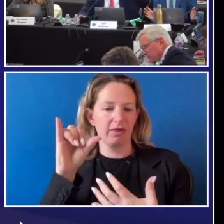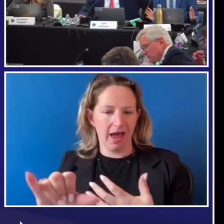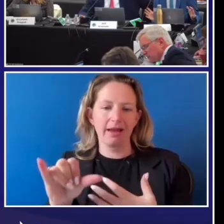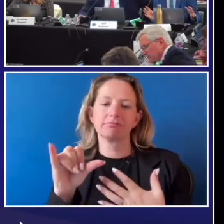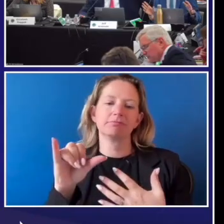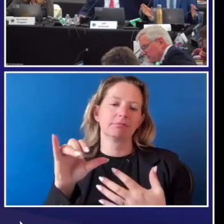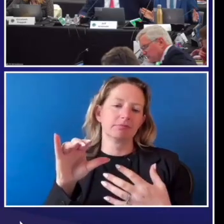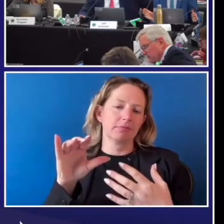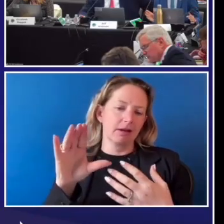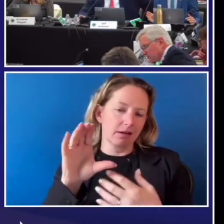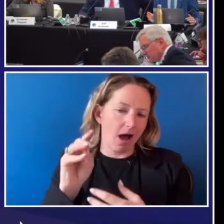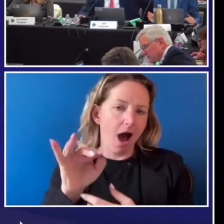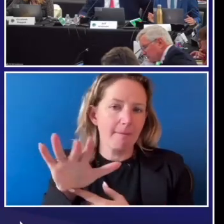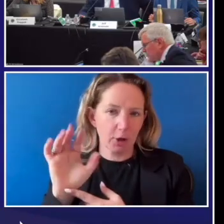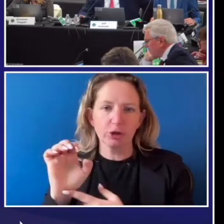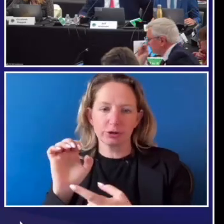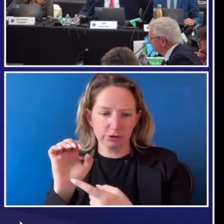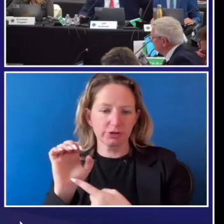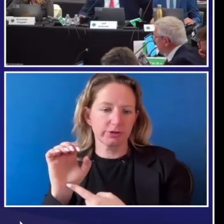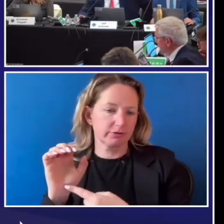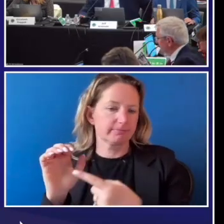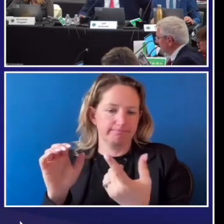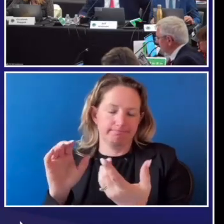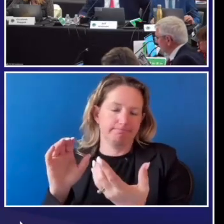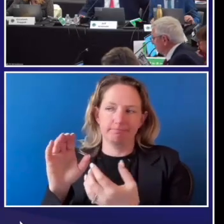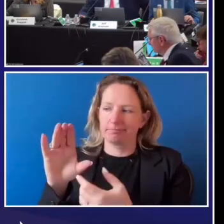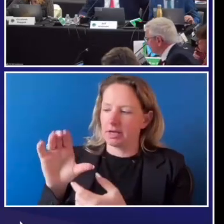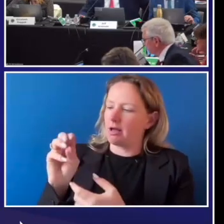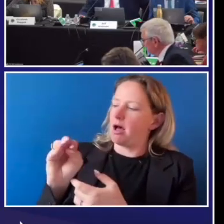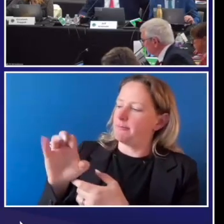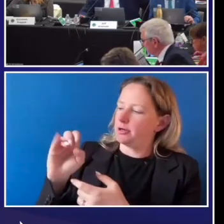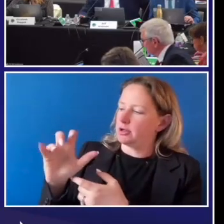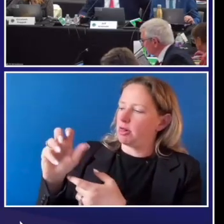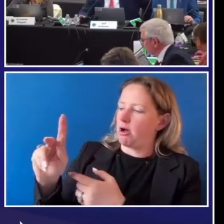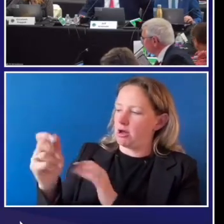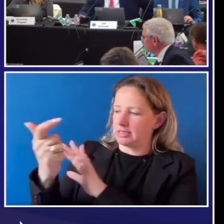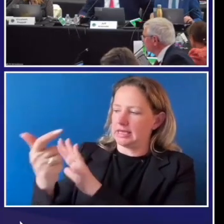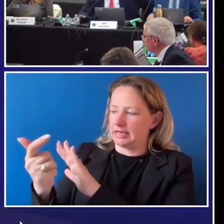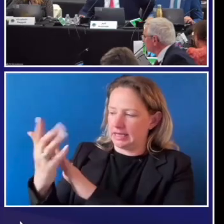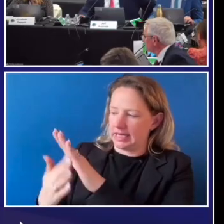and settled definition, uh, but I don't believe it's used in our regs as it currently stands. Follow up, Michael.